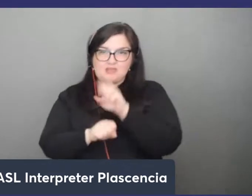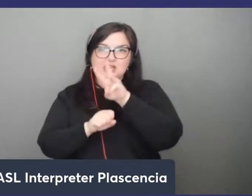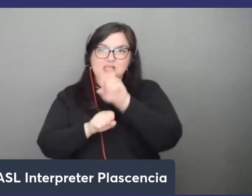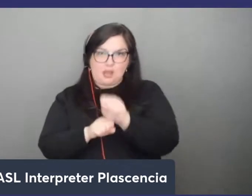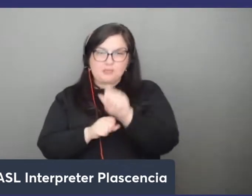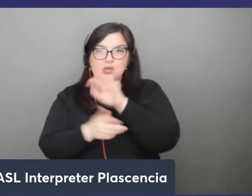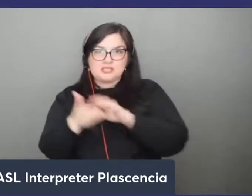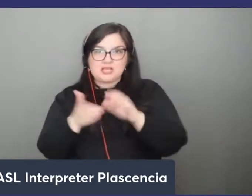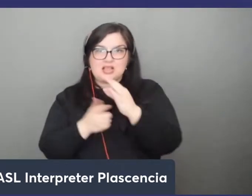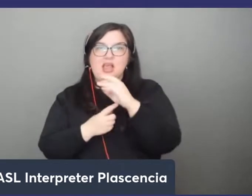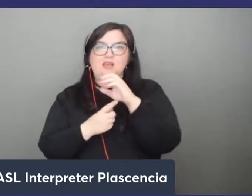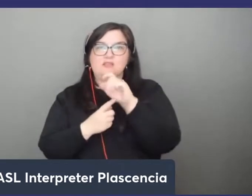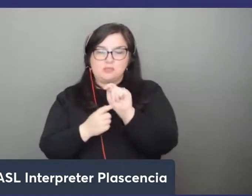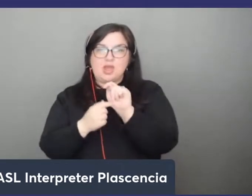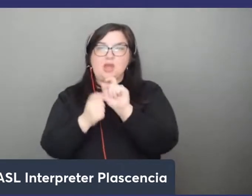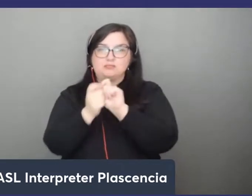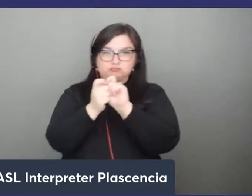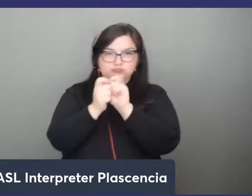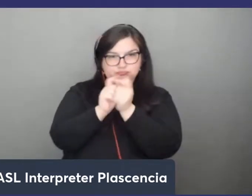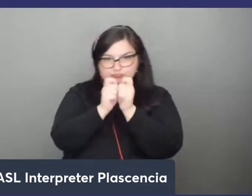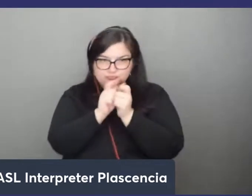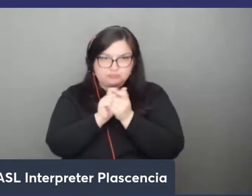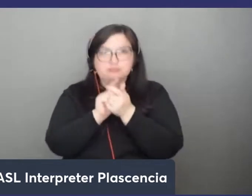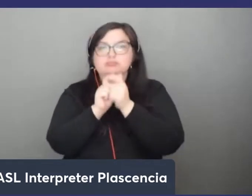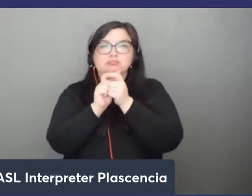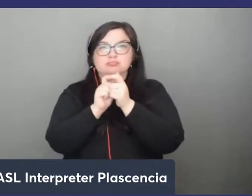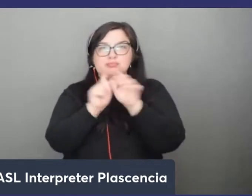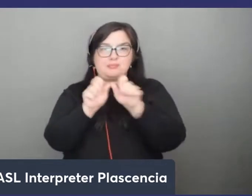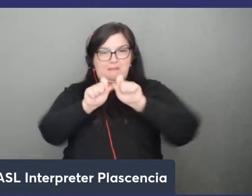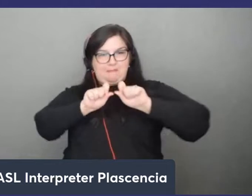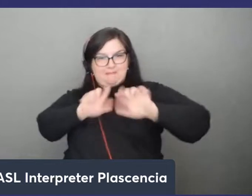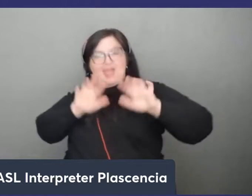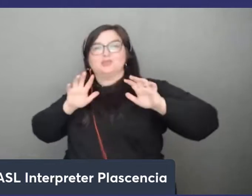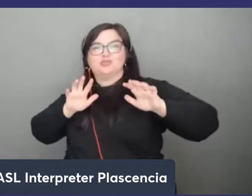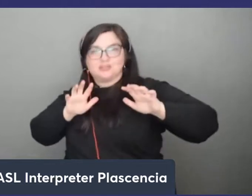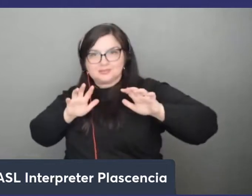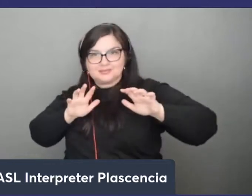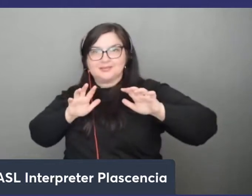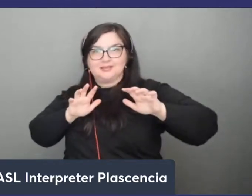and then AWS CloudFormation does it it's magic and then reads that config and builds